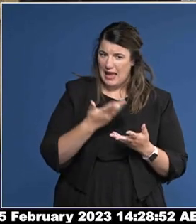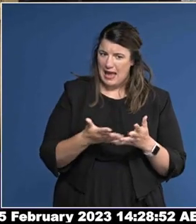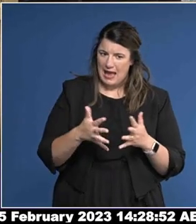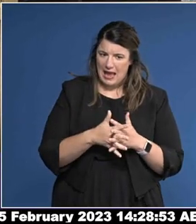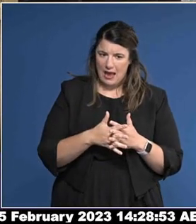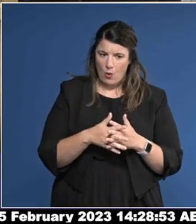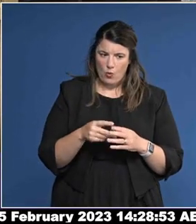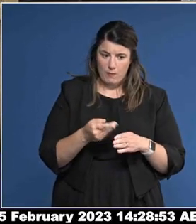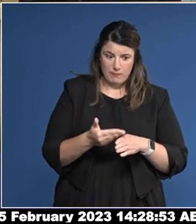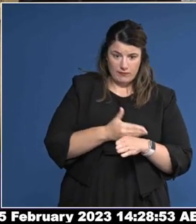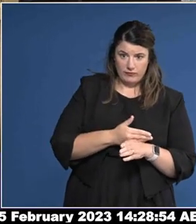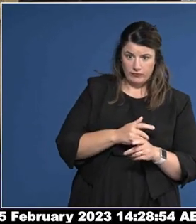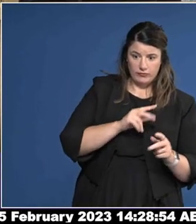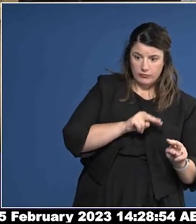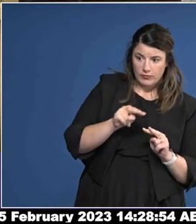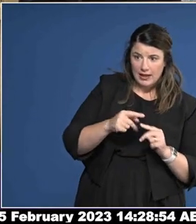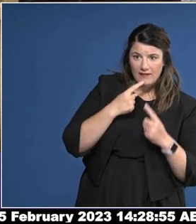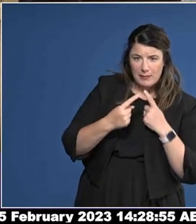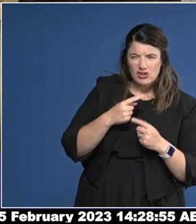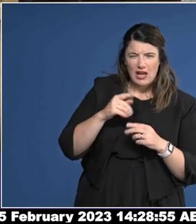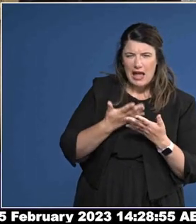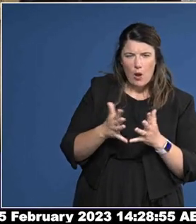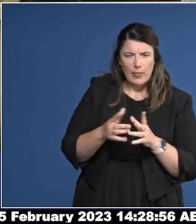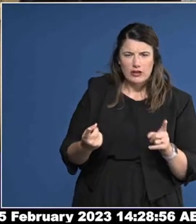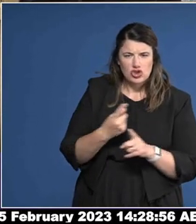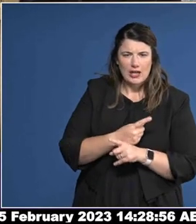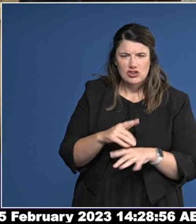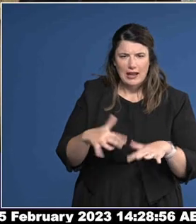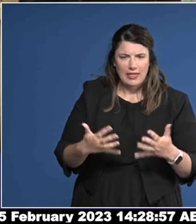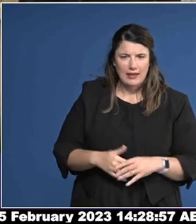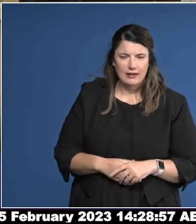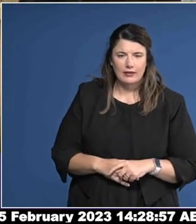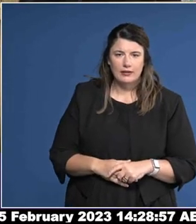As I mentioned, it is about the sort of data that you are receiving.